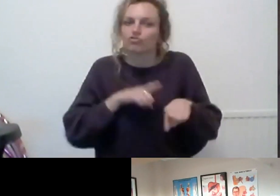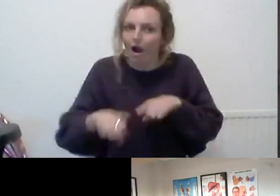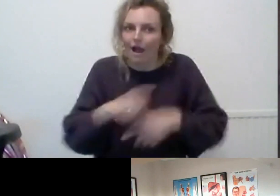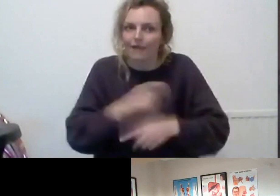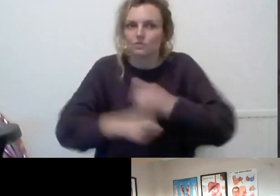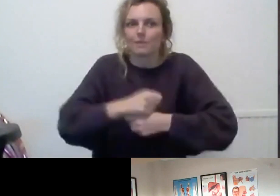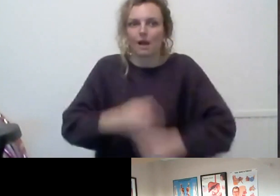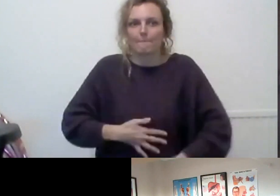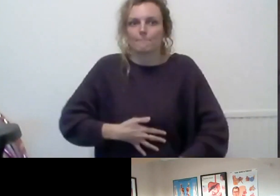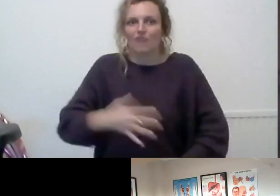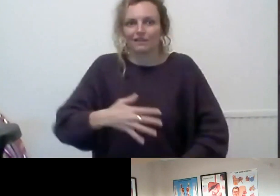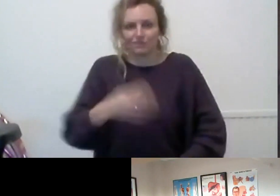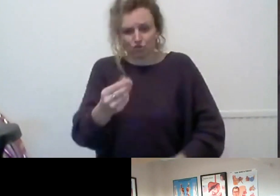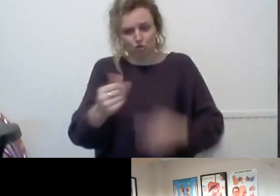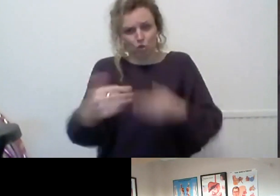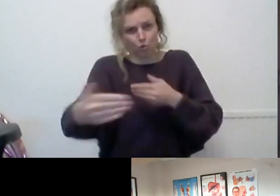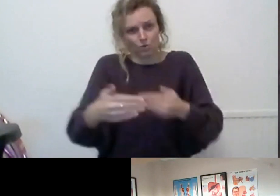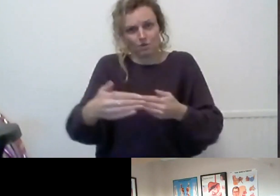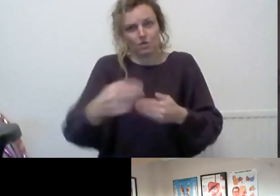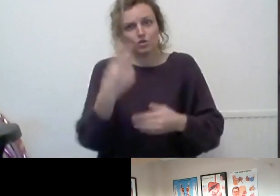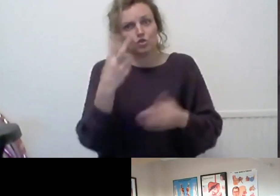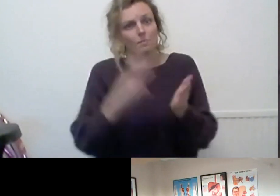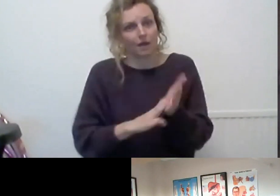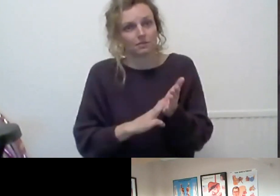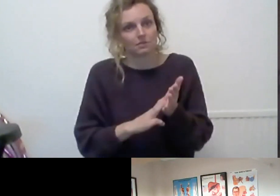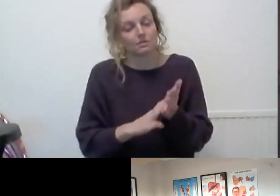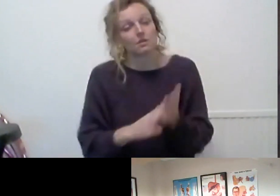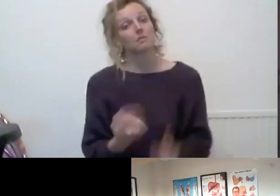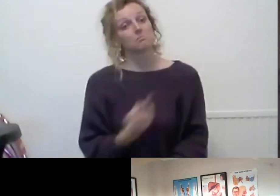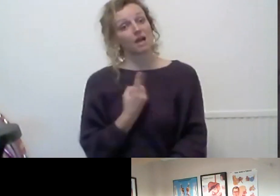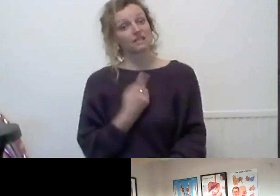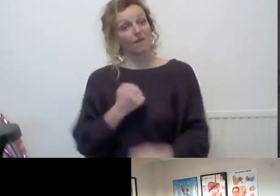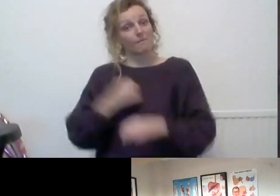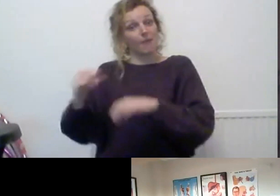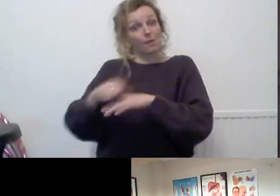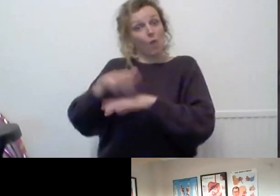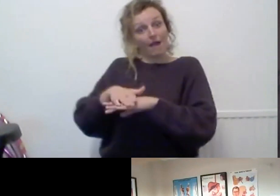to become pregnant, I wouldn't be worried about that myself, because I can't see a reason why that